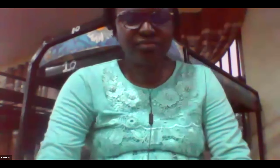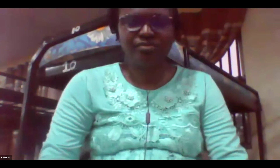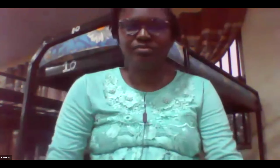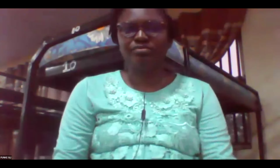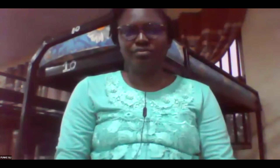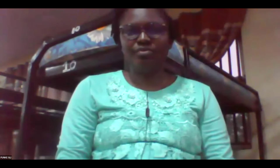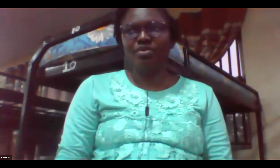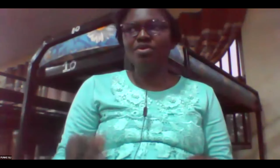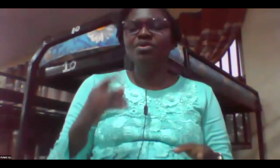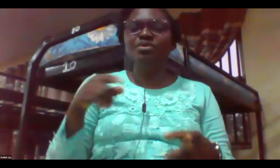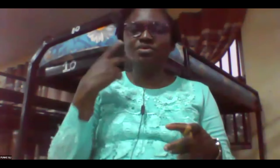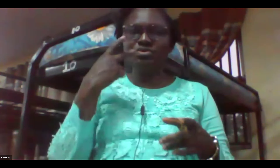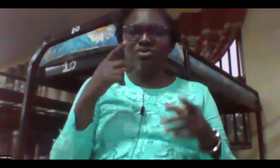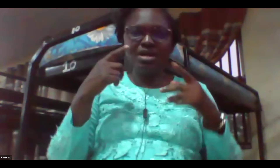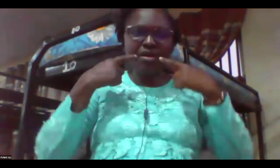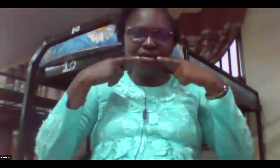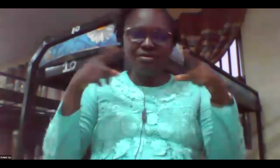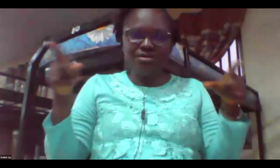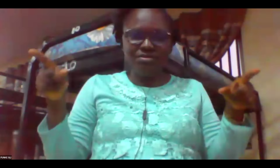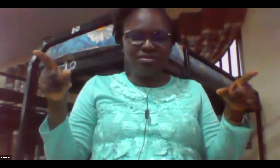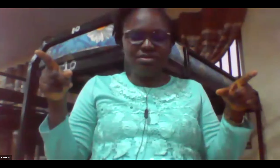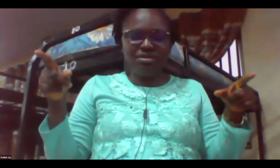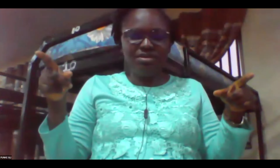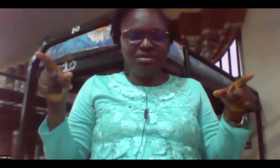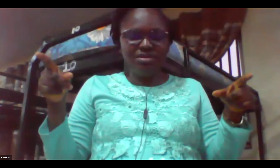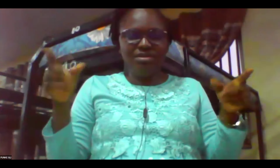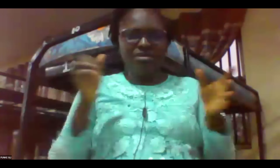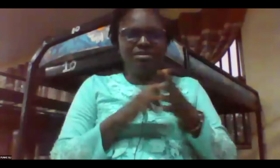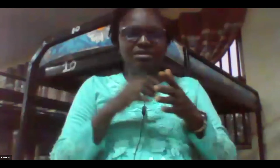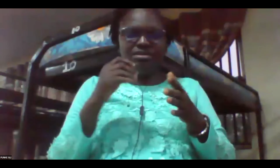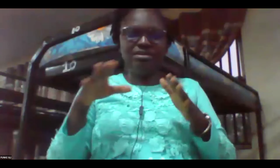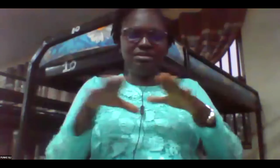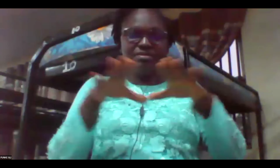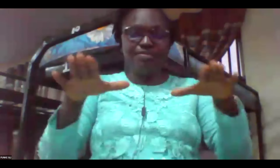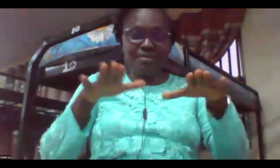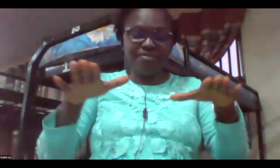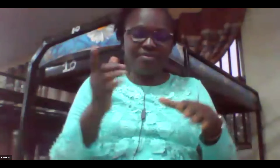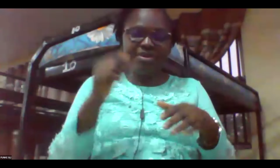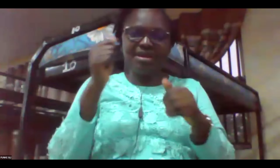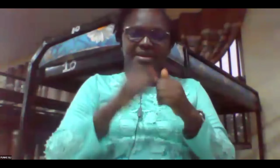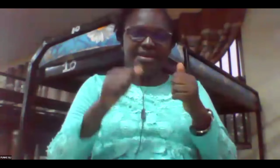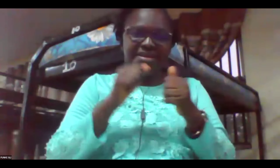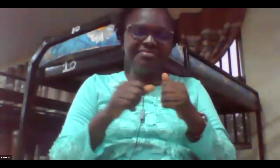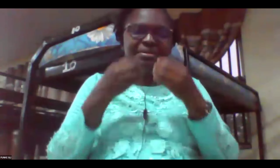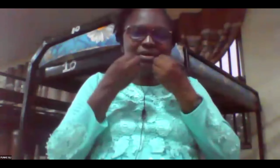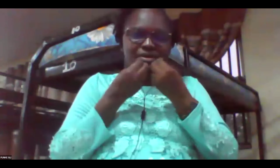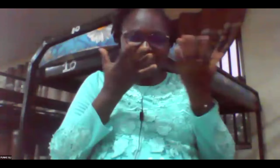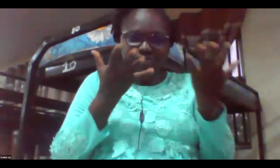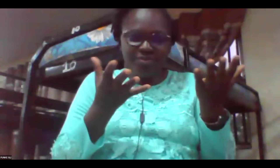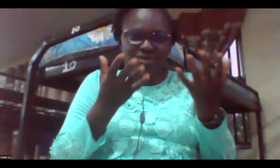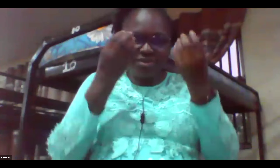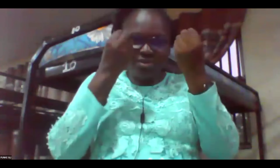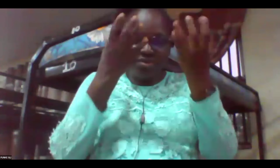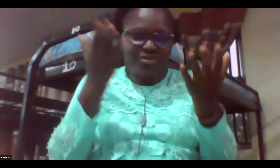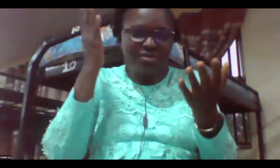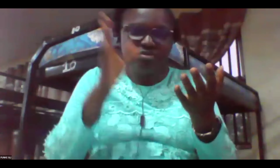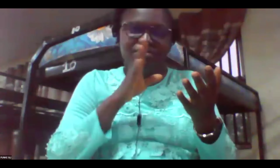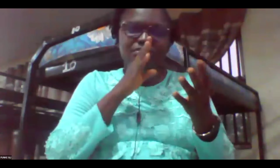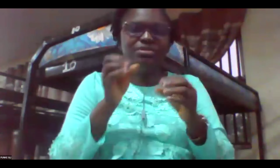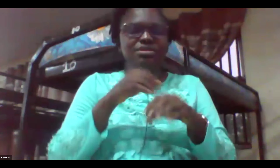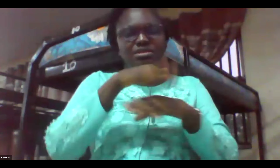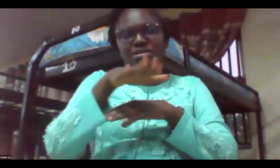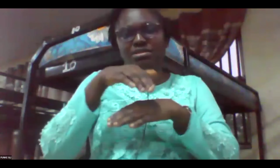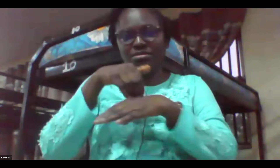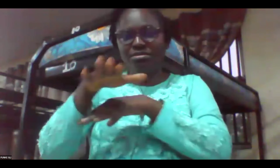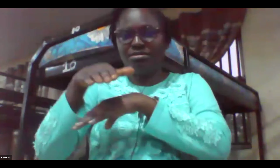So you are. Gonna see general announcements. So that is the platform where every details will be dropped in line of communication. So we have